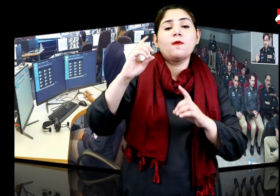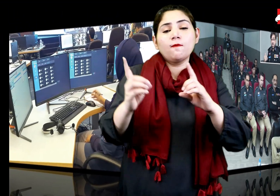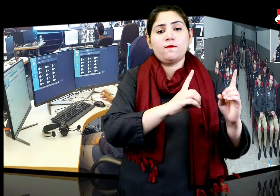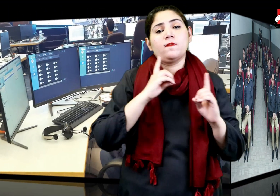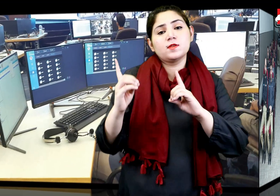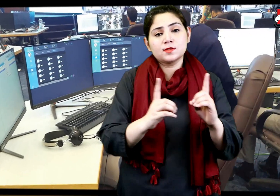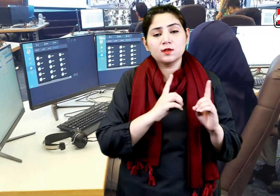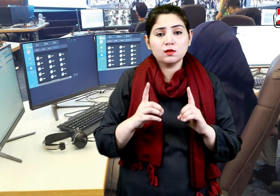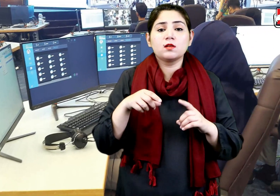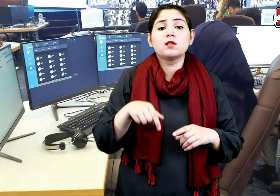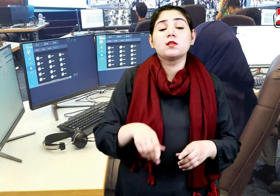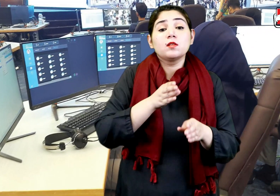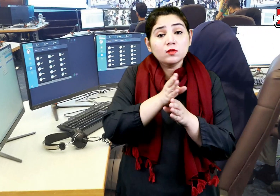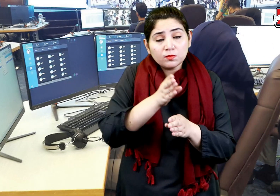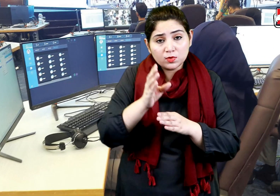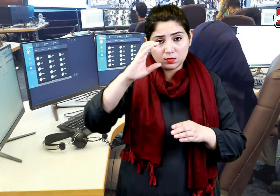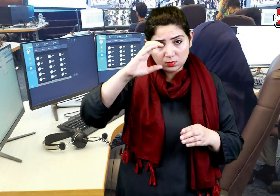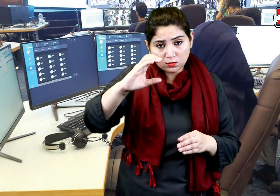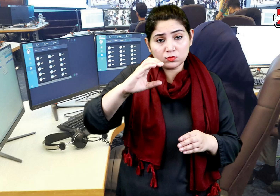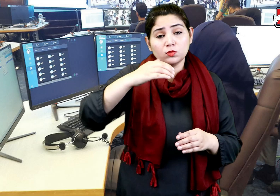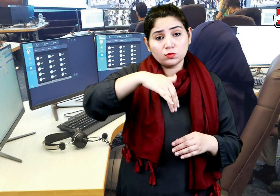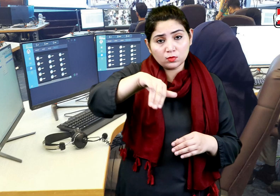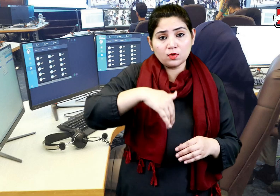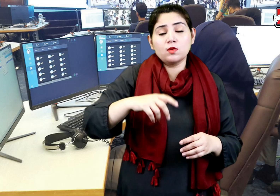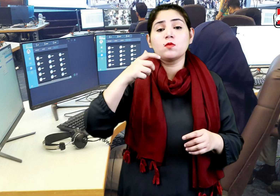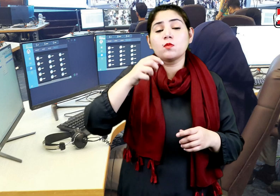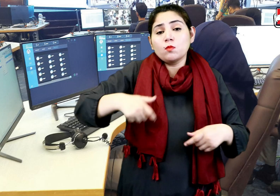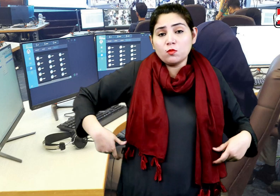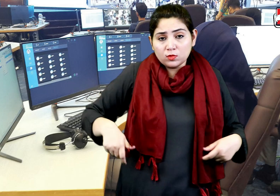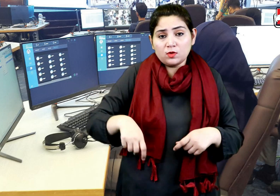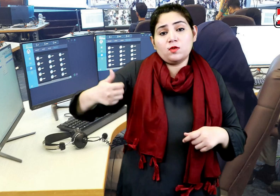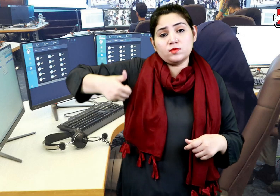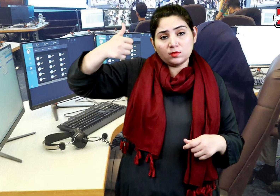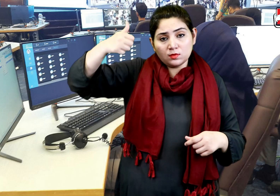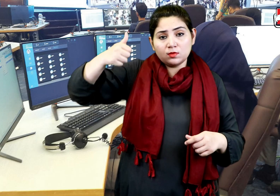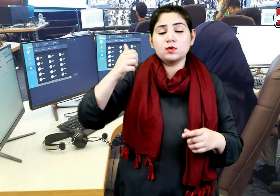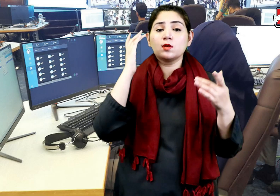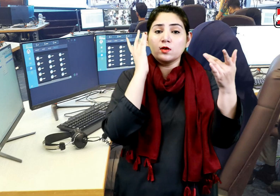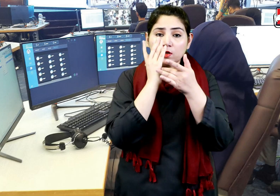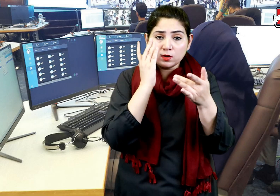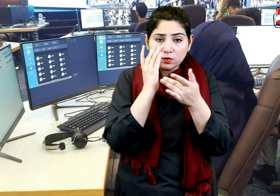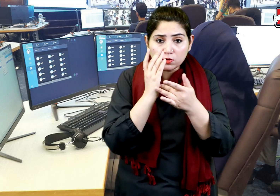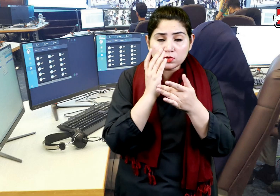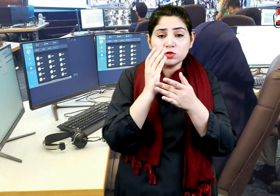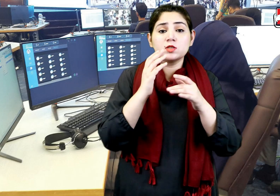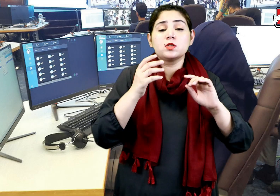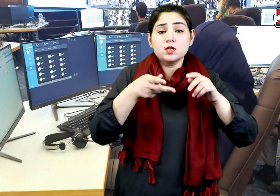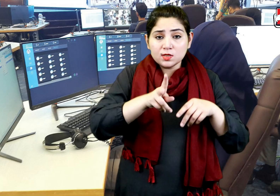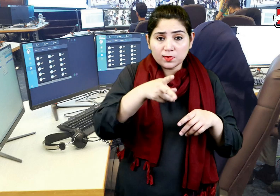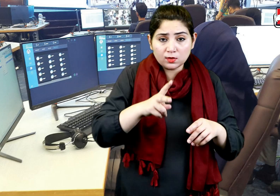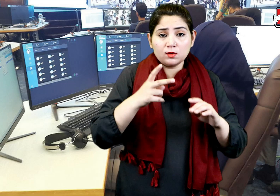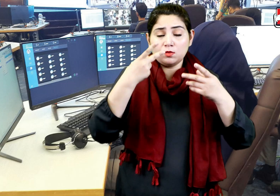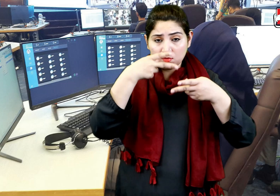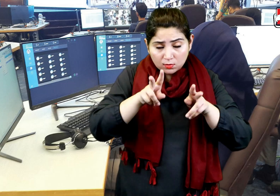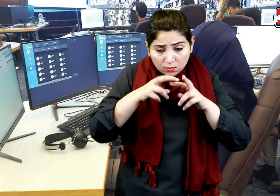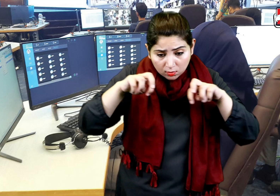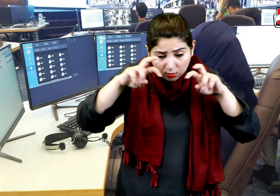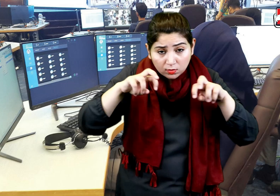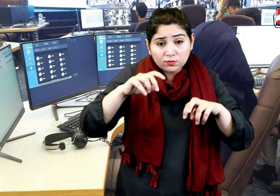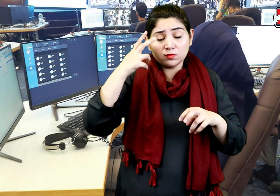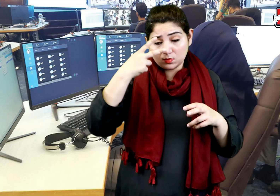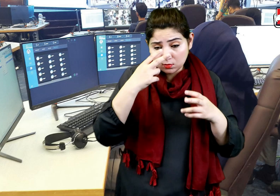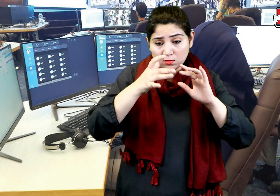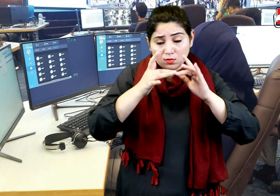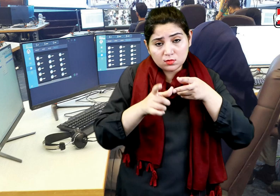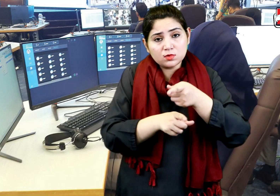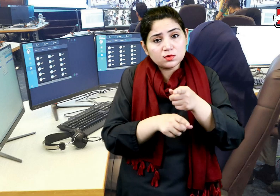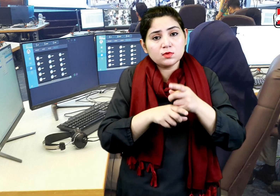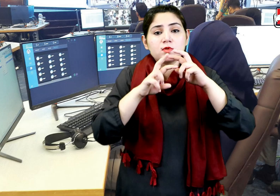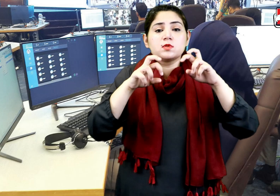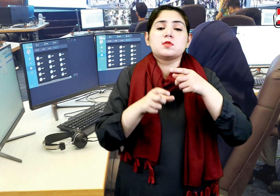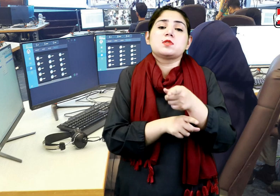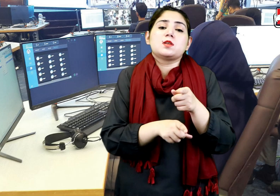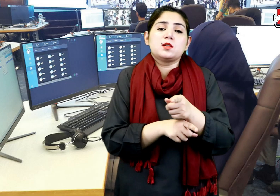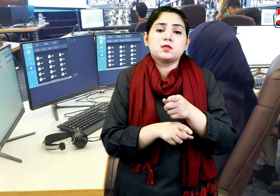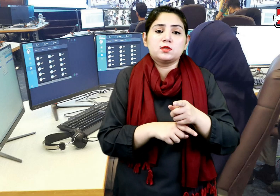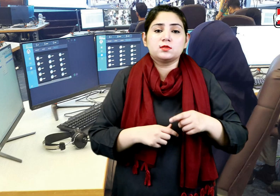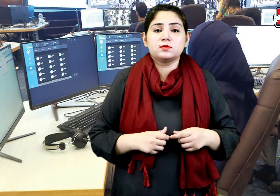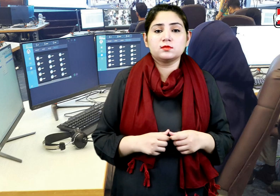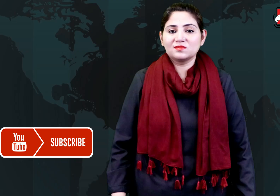during the training course, the police officers would be taught the advanced interrogation steps, including the use of technology.